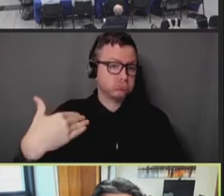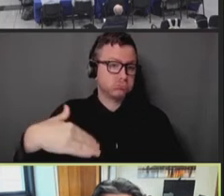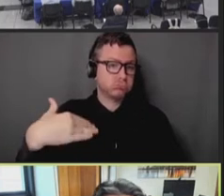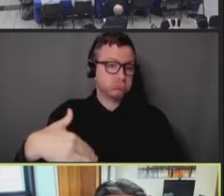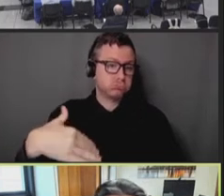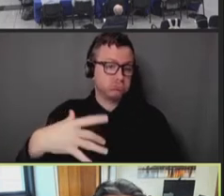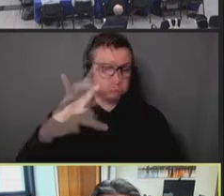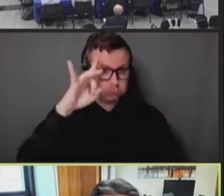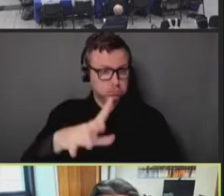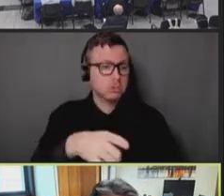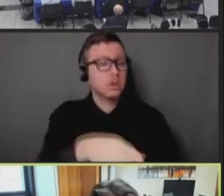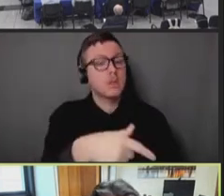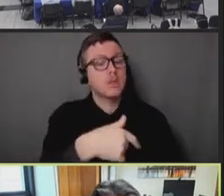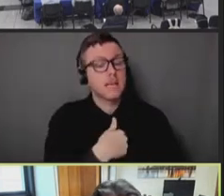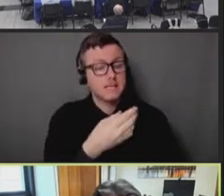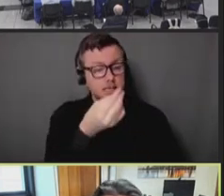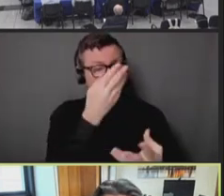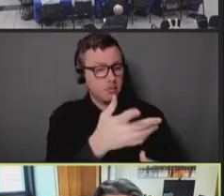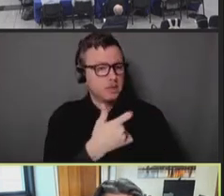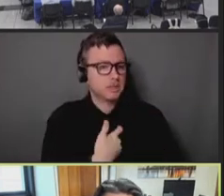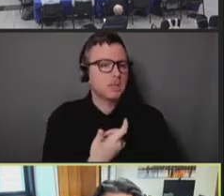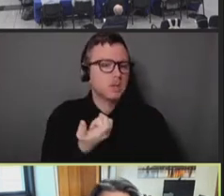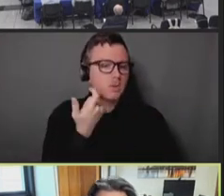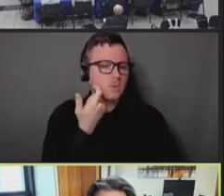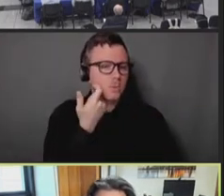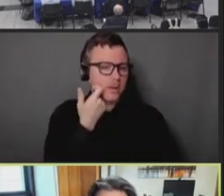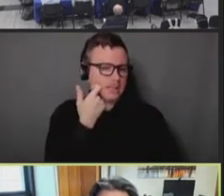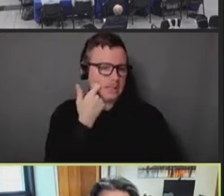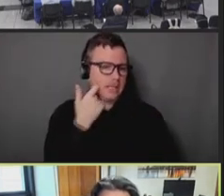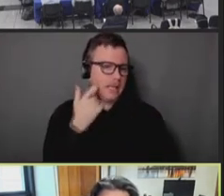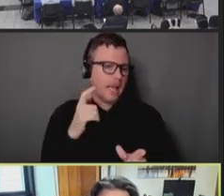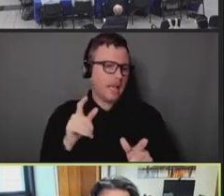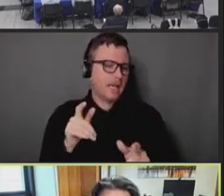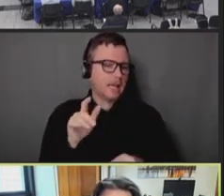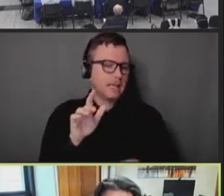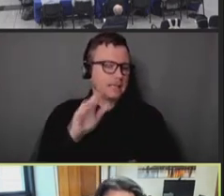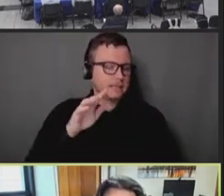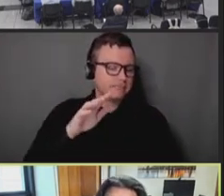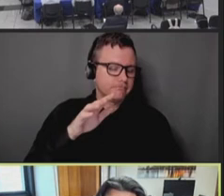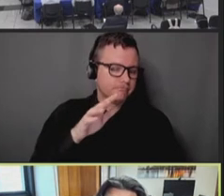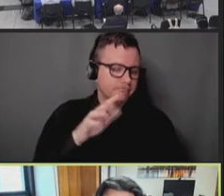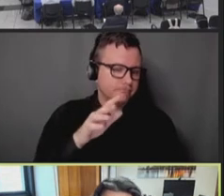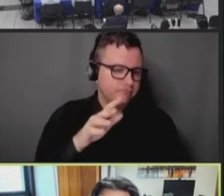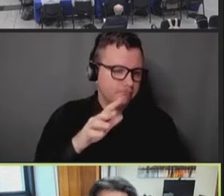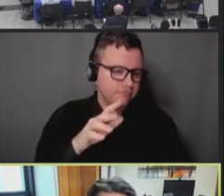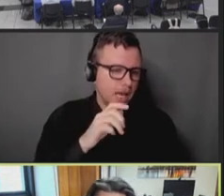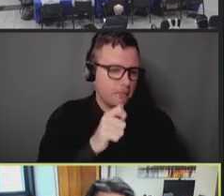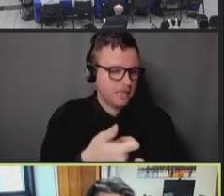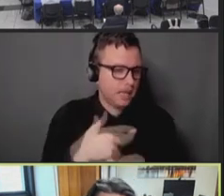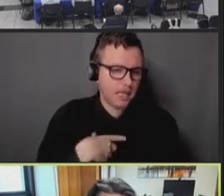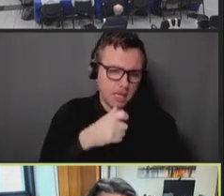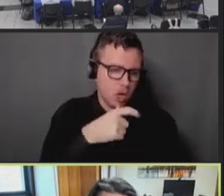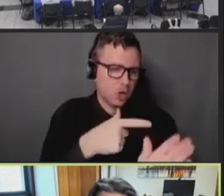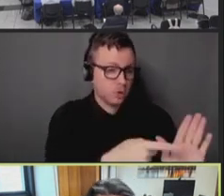This data is a few days out of date, but we've vaccinated a -- we've given out a total of 107 --